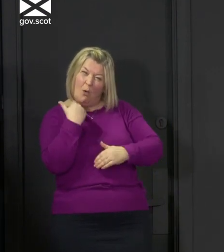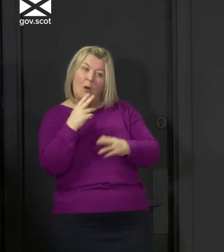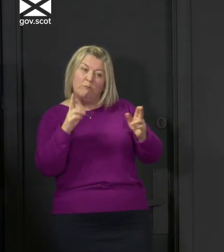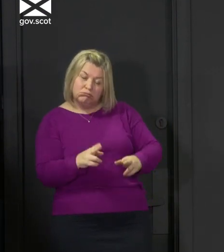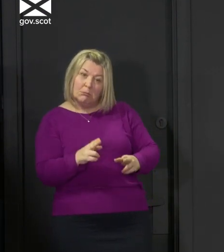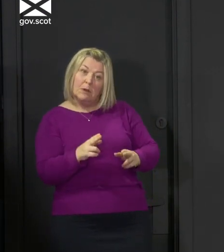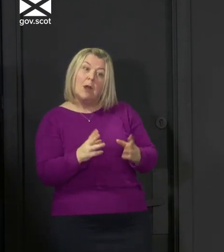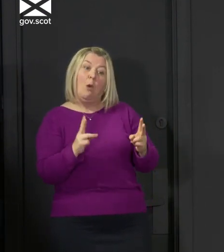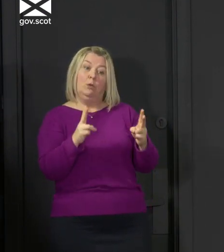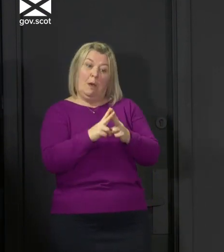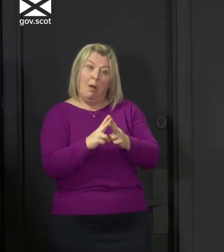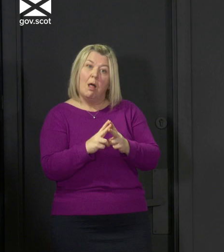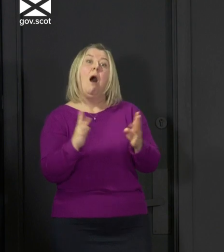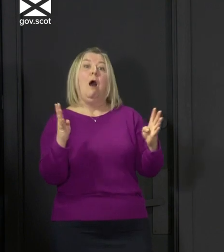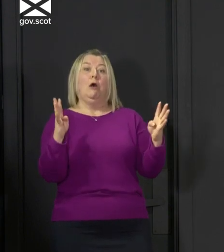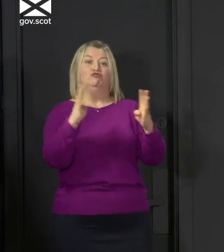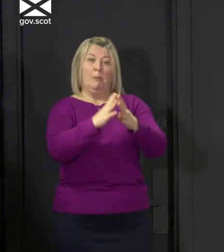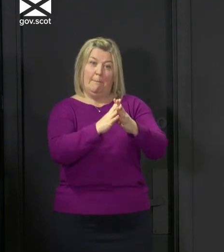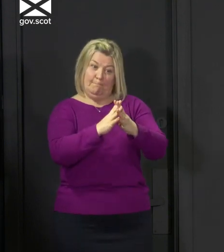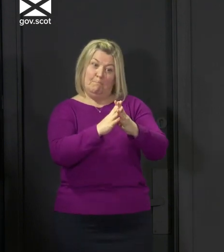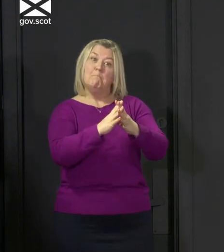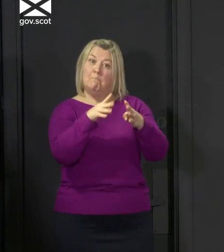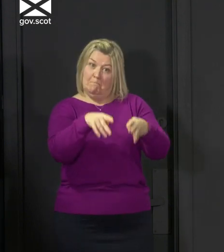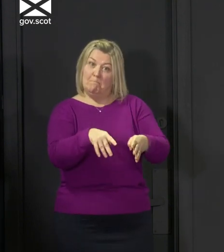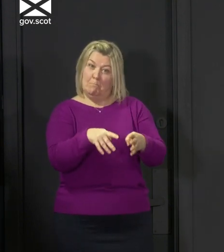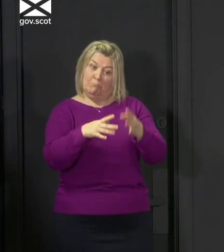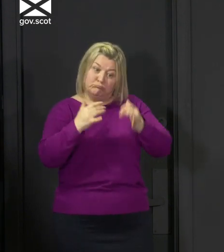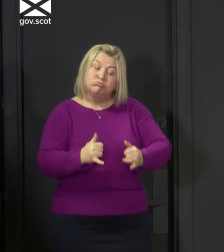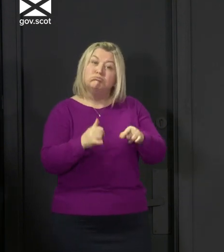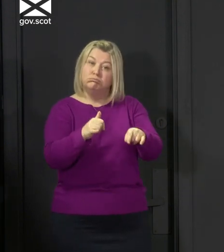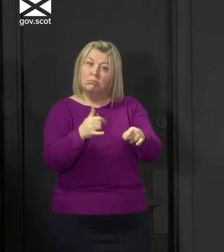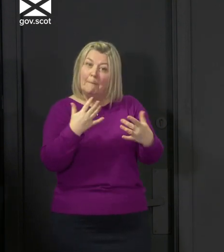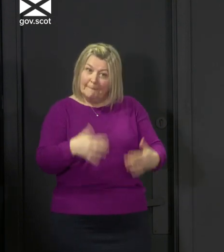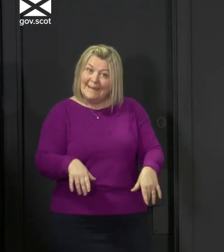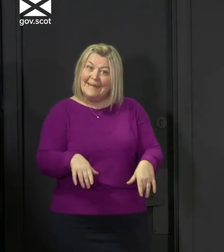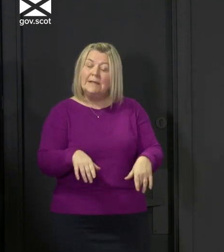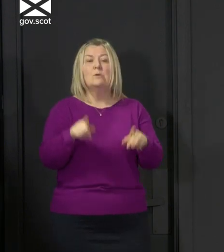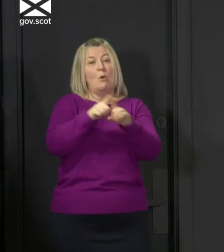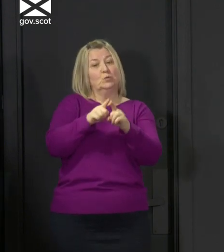further in the week ahead, and made testing available to our key workers.